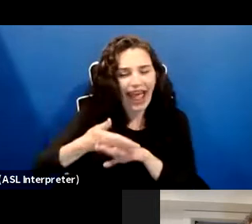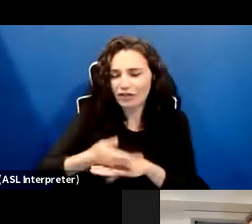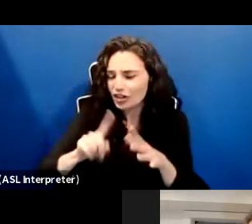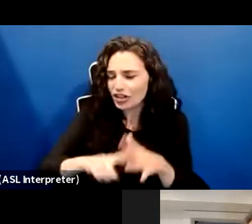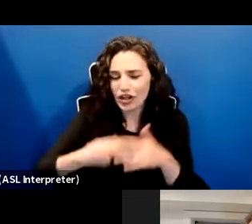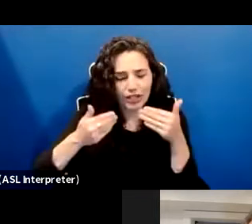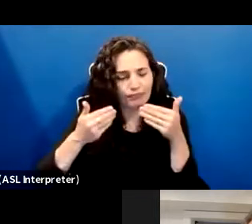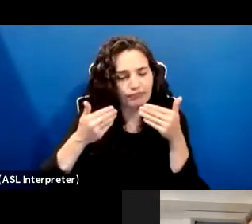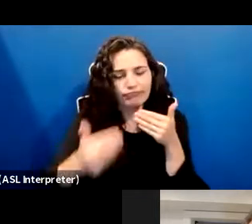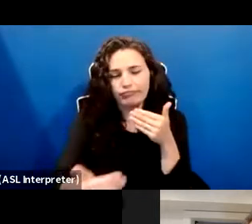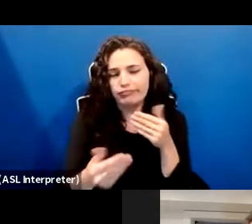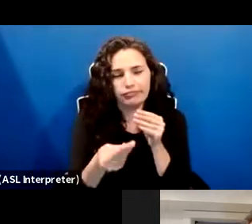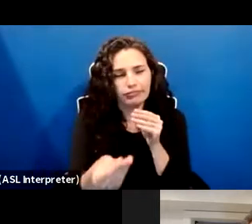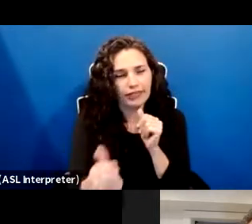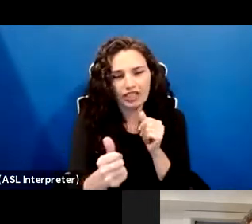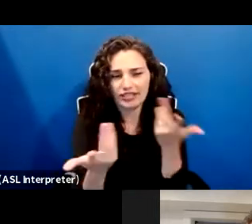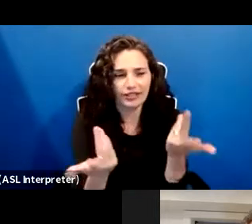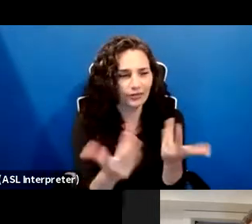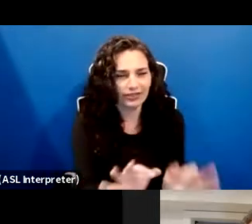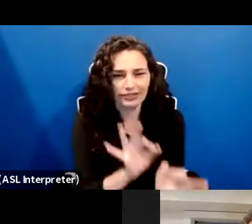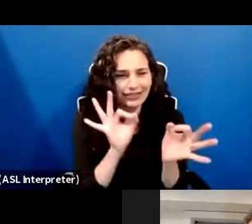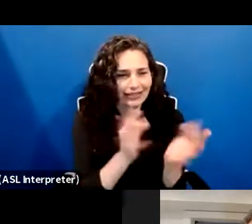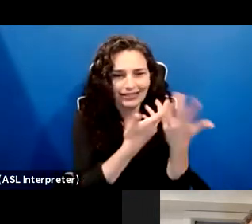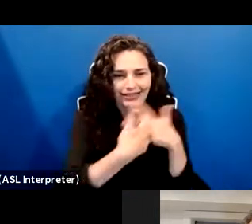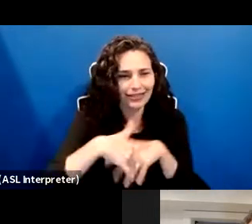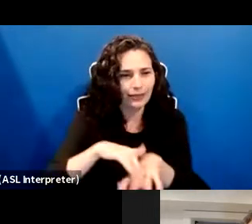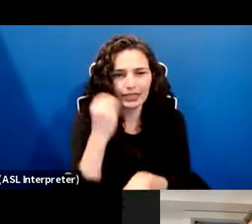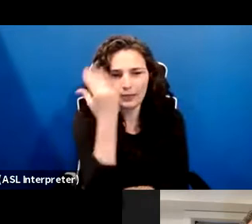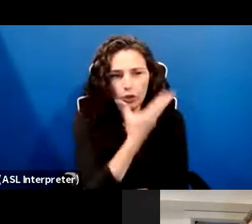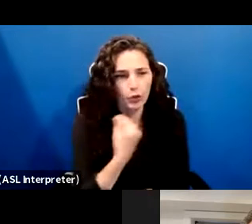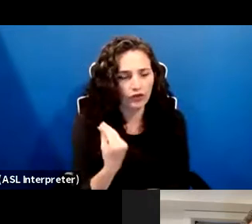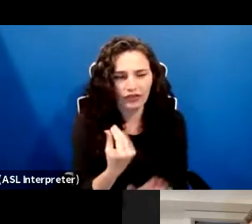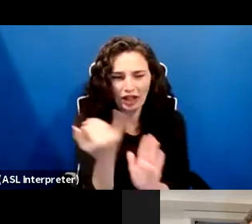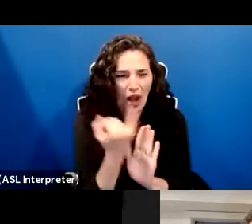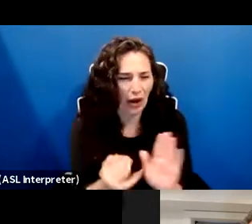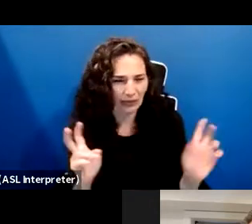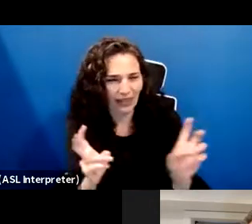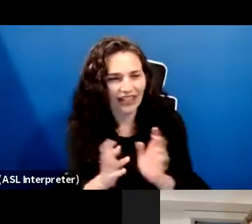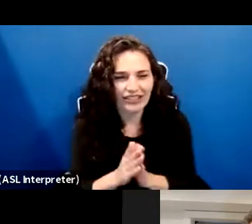we were, it was just a sceneless, beautiful arc. So, you know, it was just terrific.